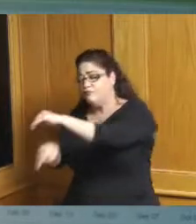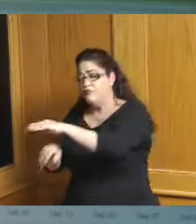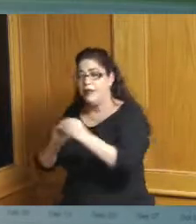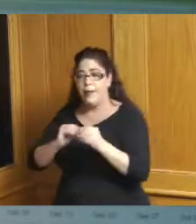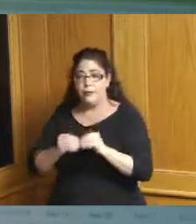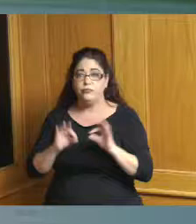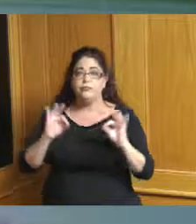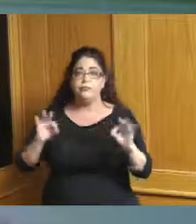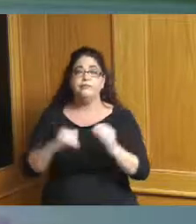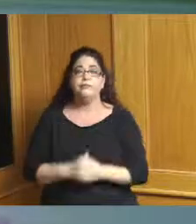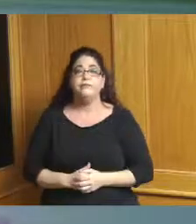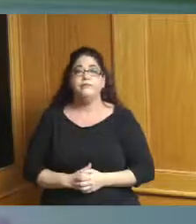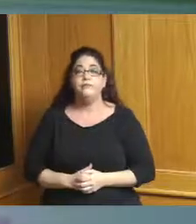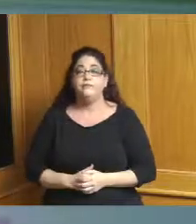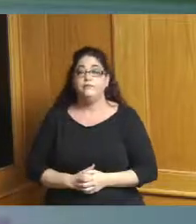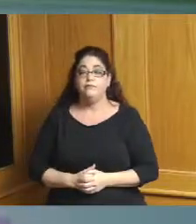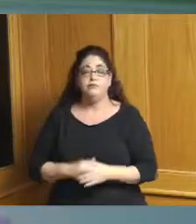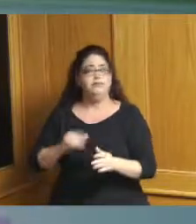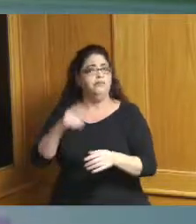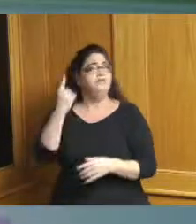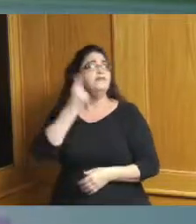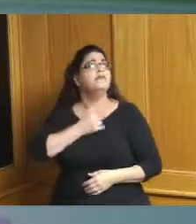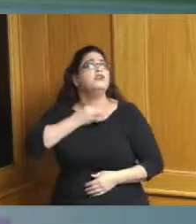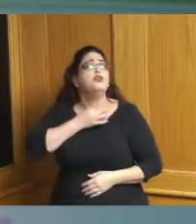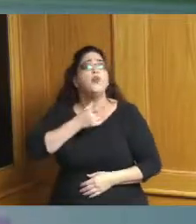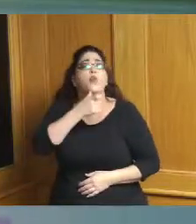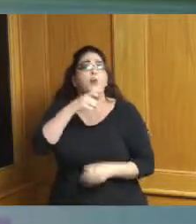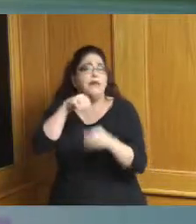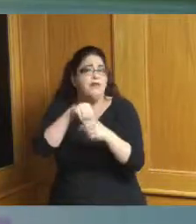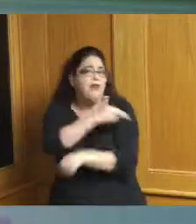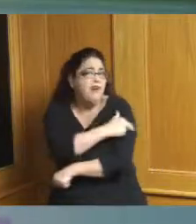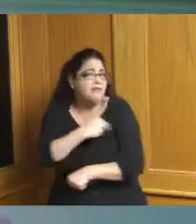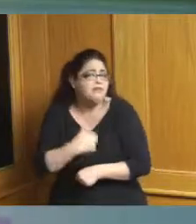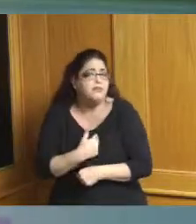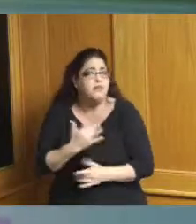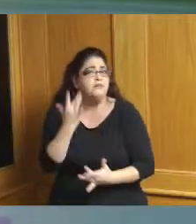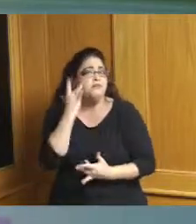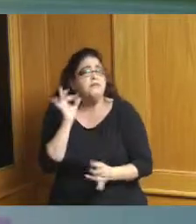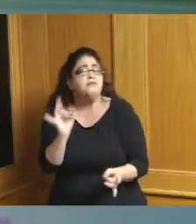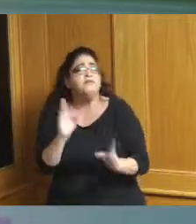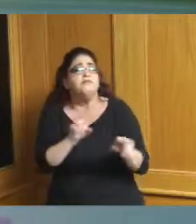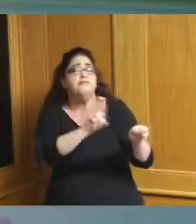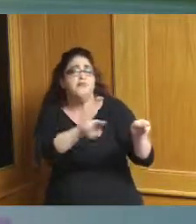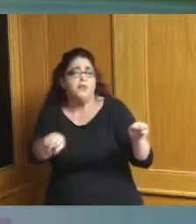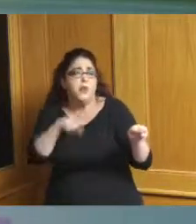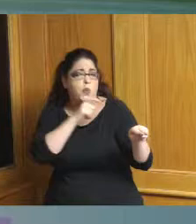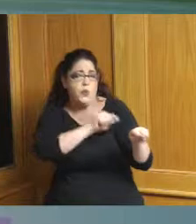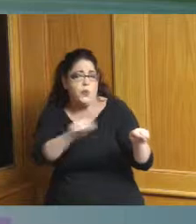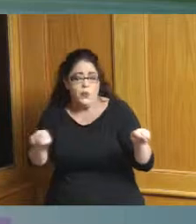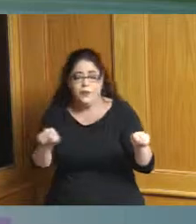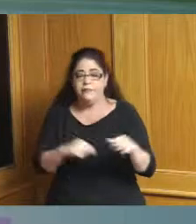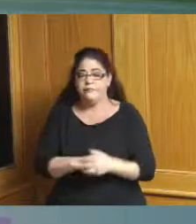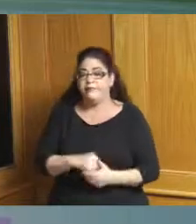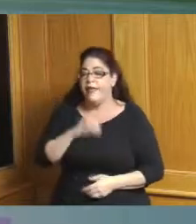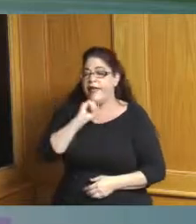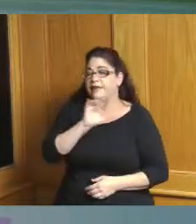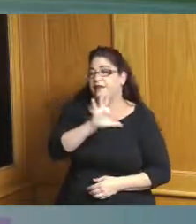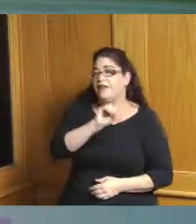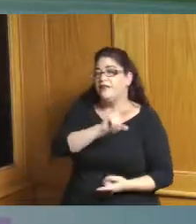as far as who's ending up in the hospital once again no change we continue to see the majority of cases for those between the ages of 50 and 79